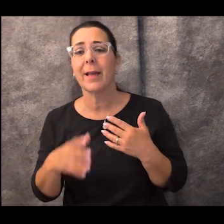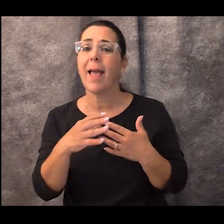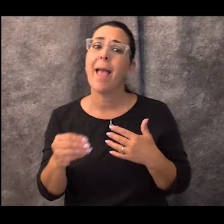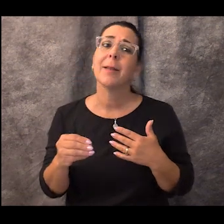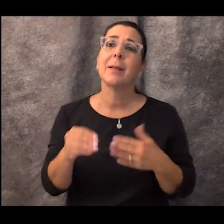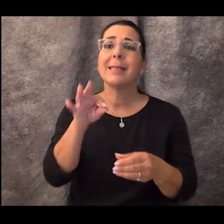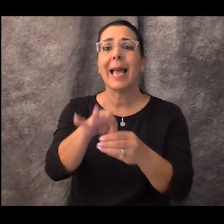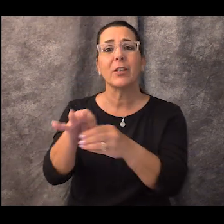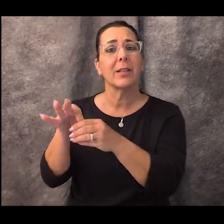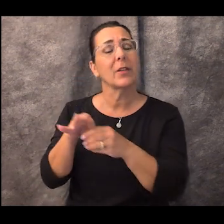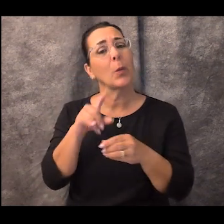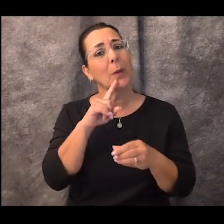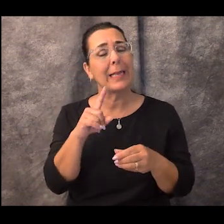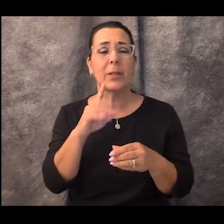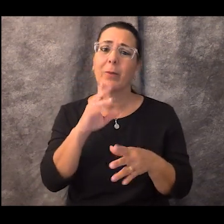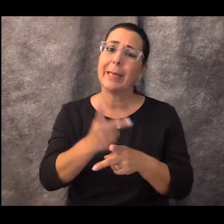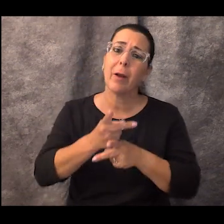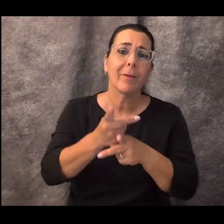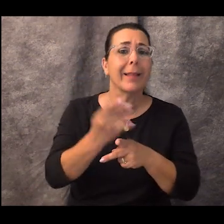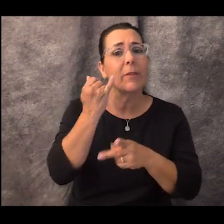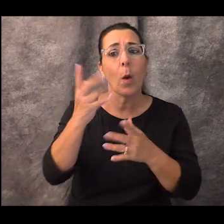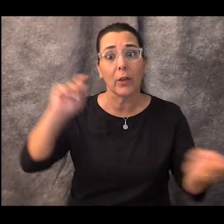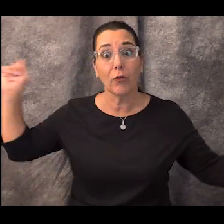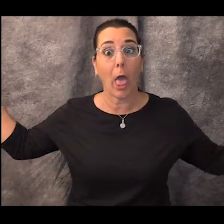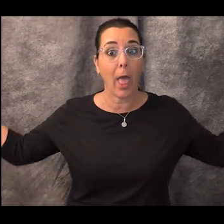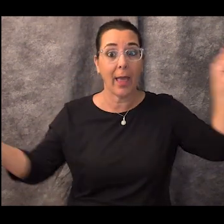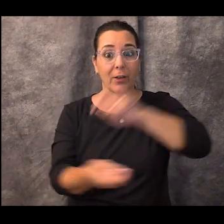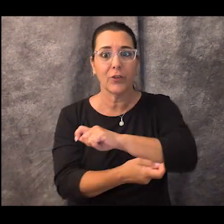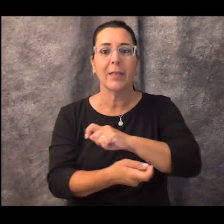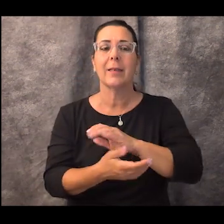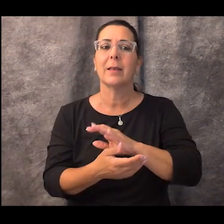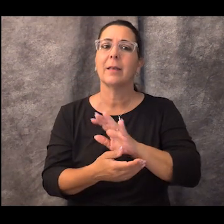And so when we want to make really big changes in that way, we can't just do it.